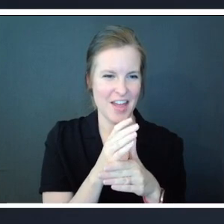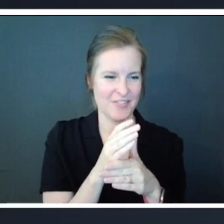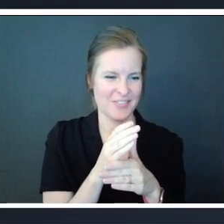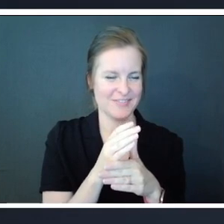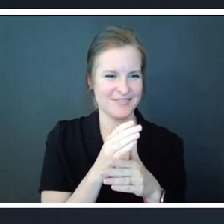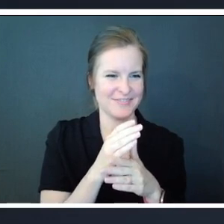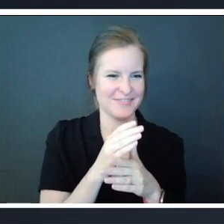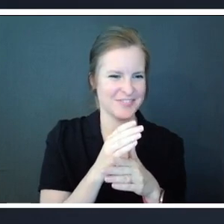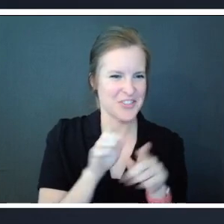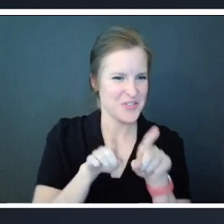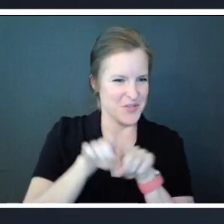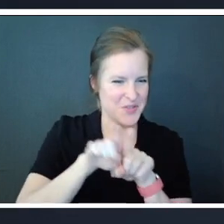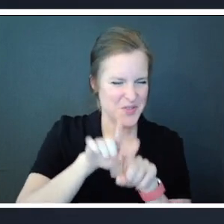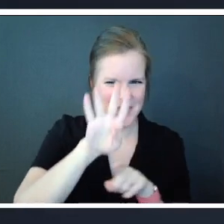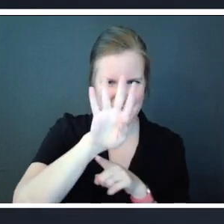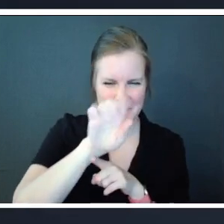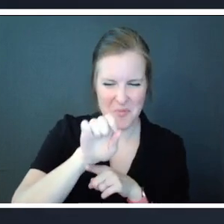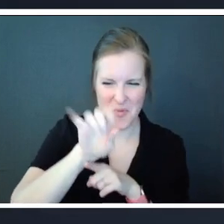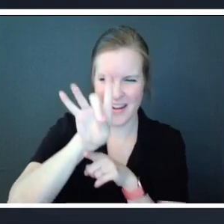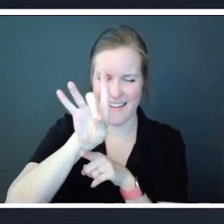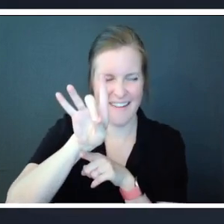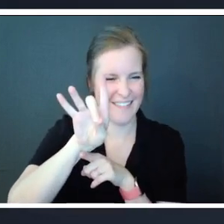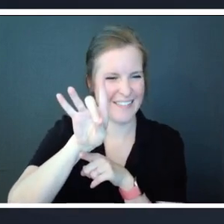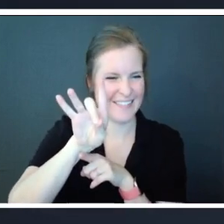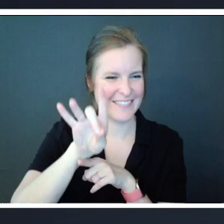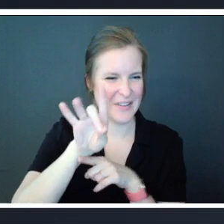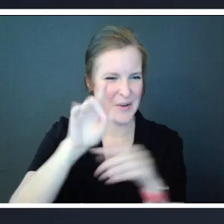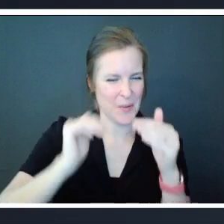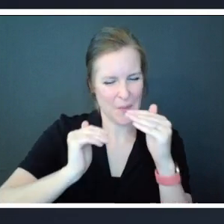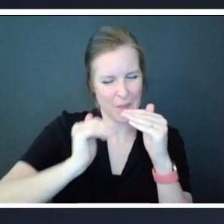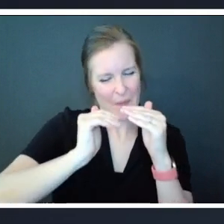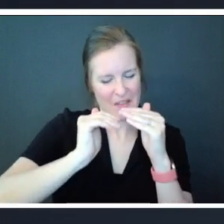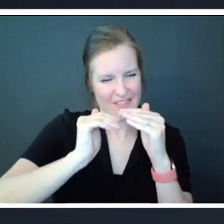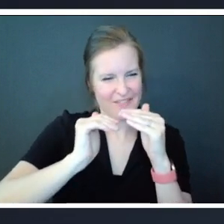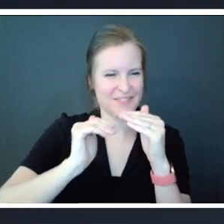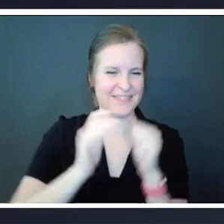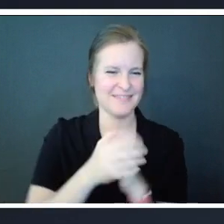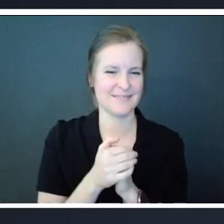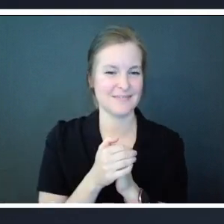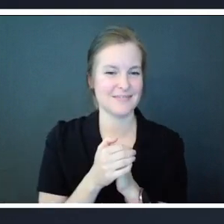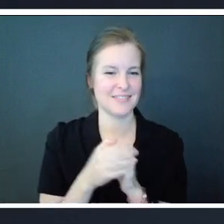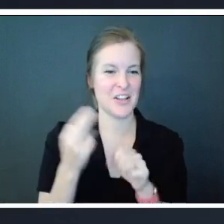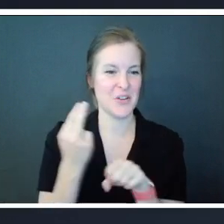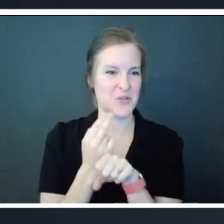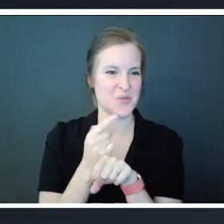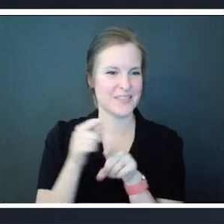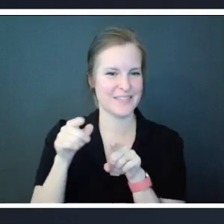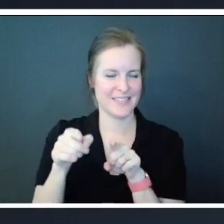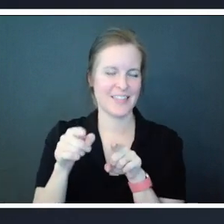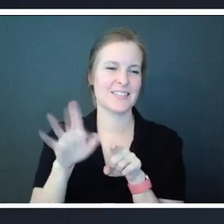word cloud showcasing some of the words that they used to describe our programs, which are fun,